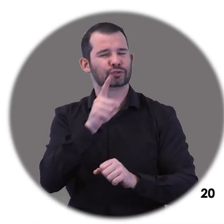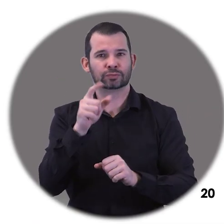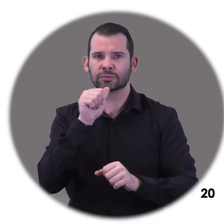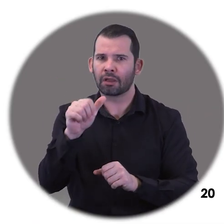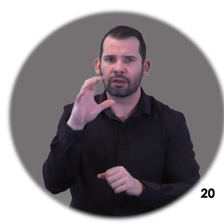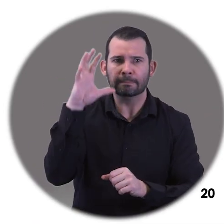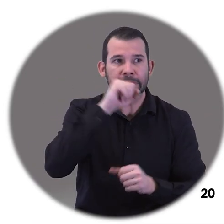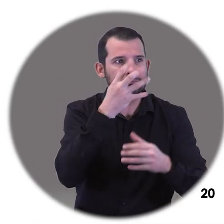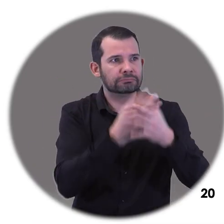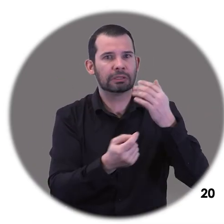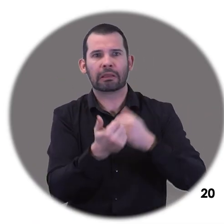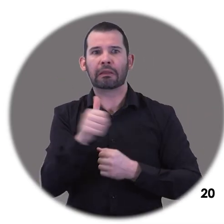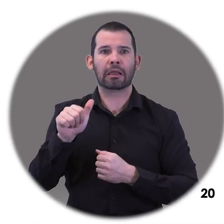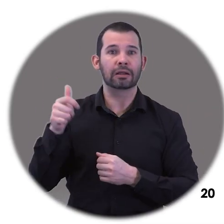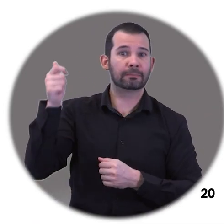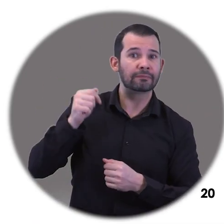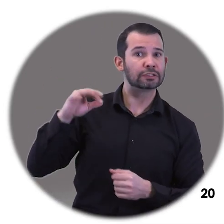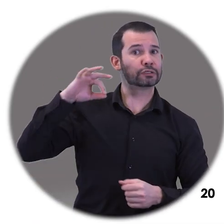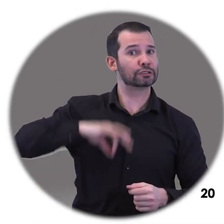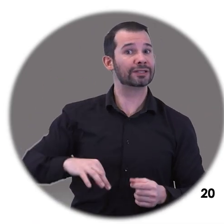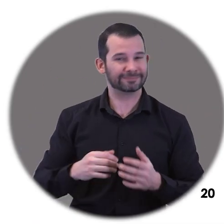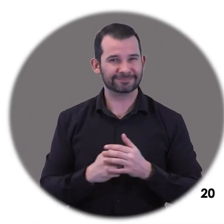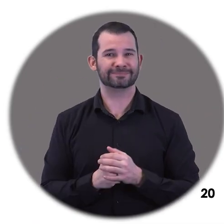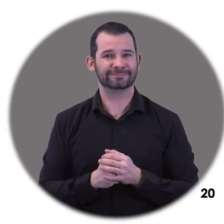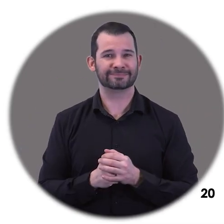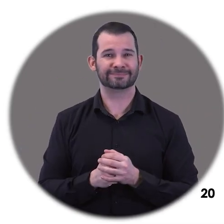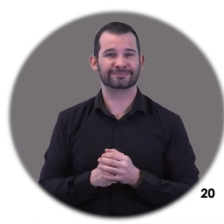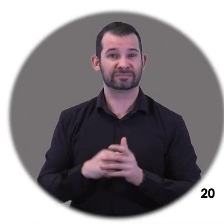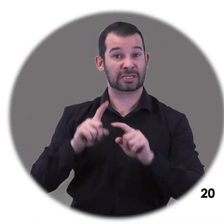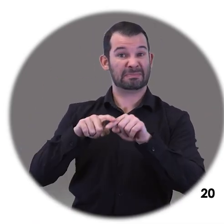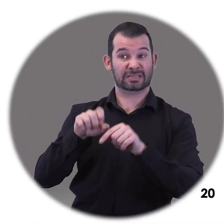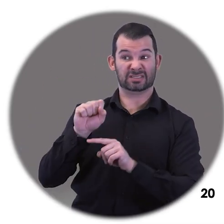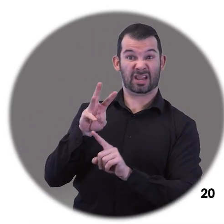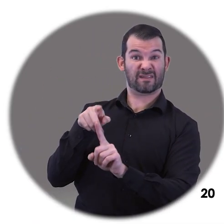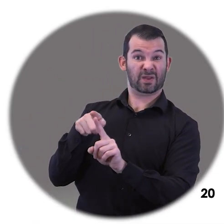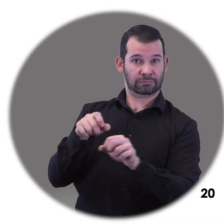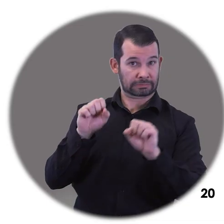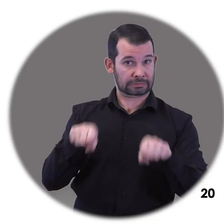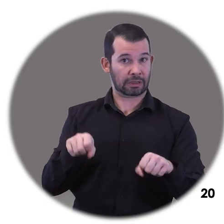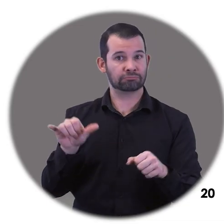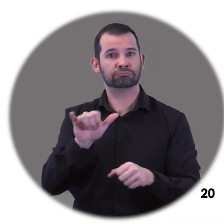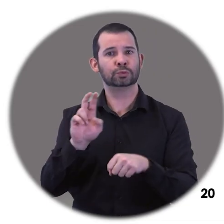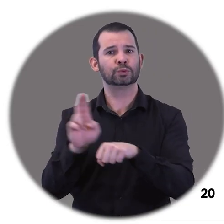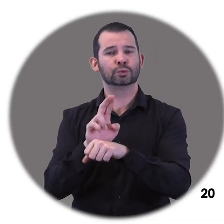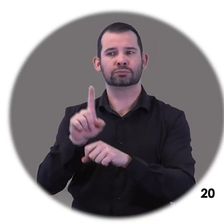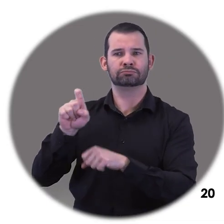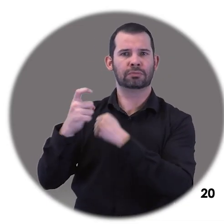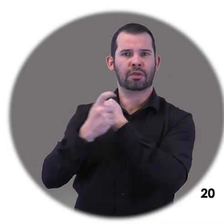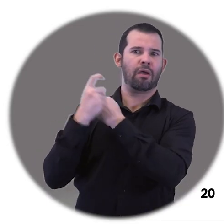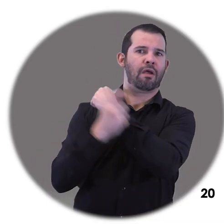make sure you don’t miss out on any benefits and credits. Depending on the software, you can also use